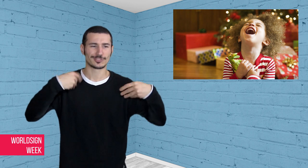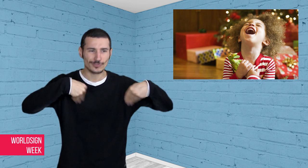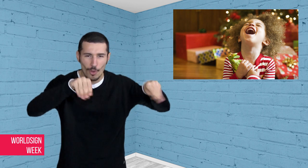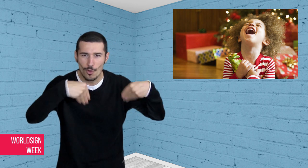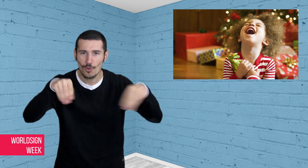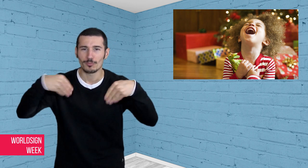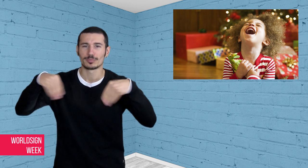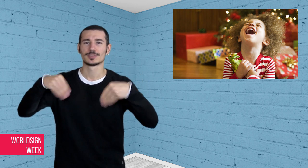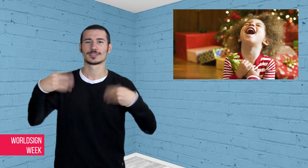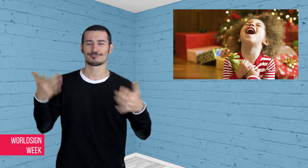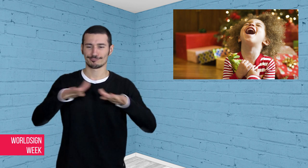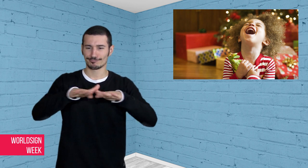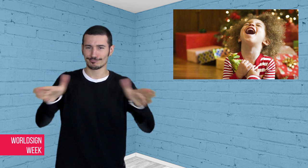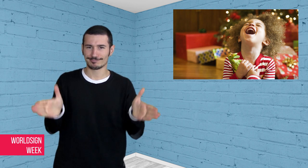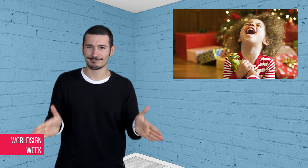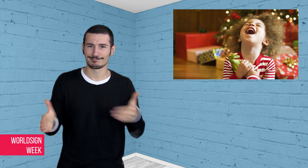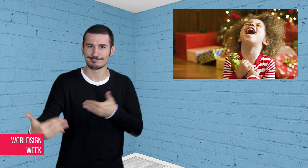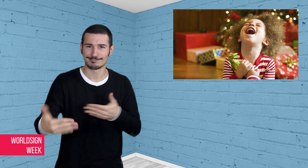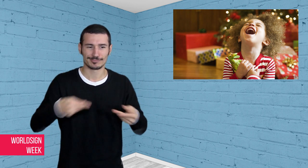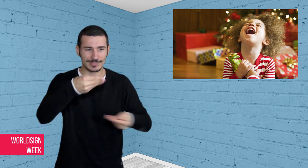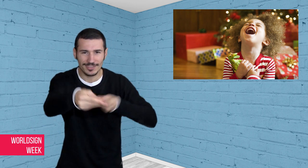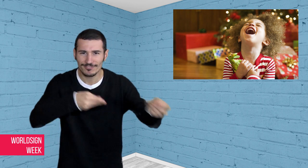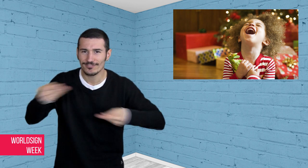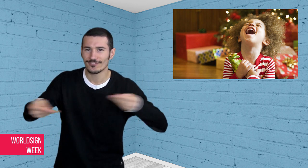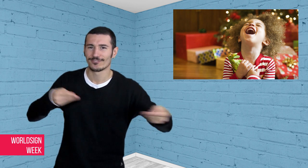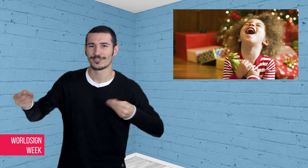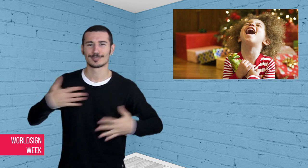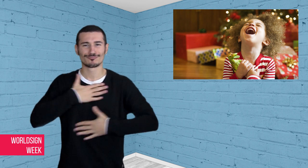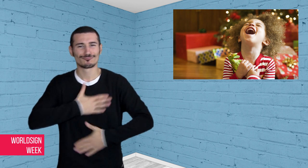enjoying the traditions of their communities.